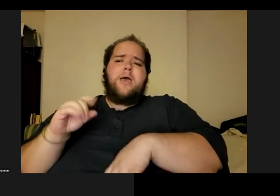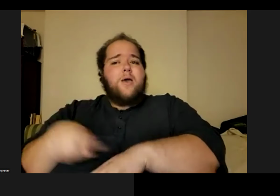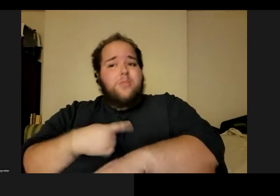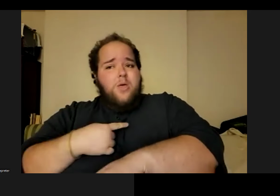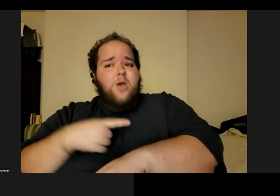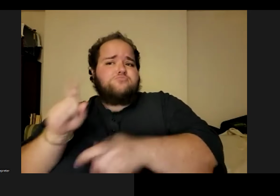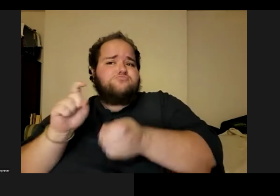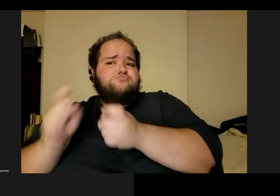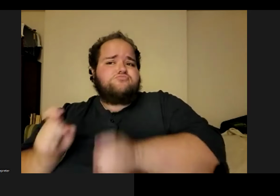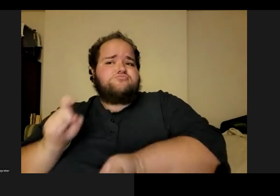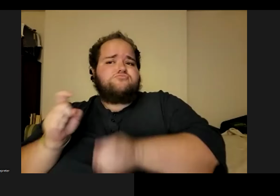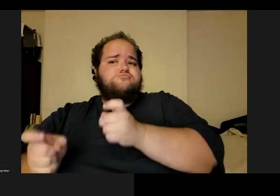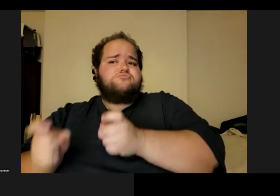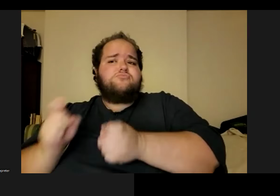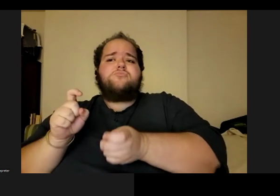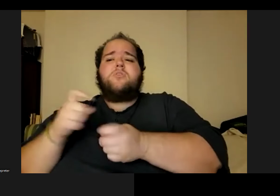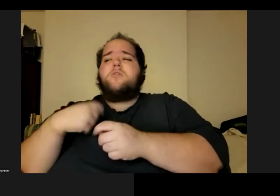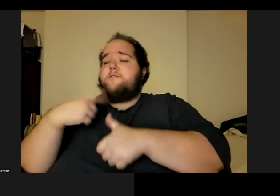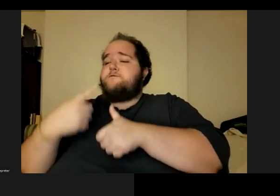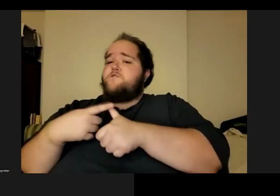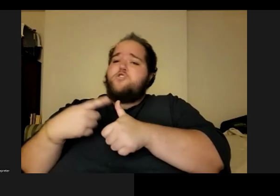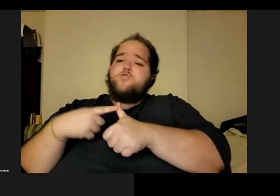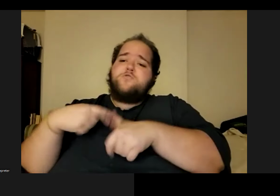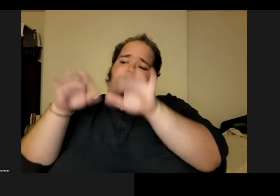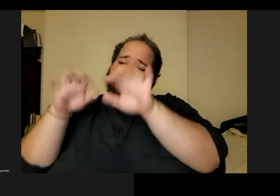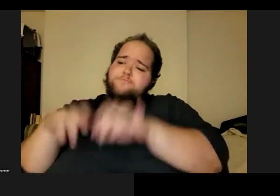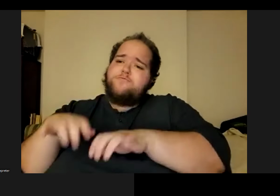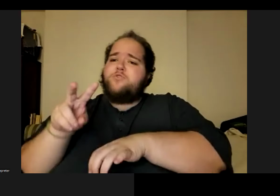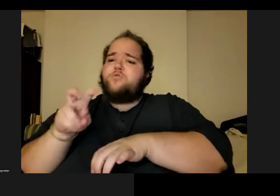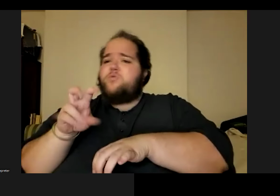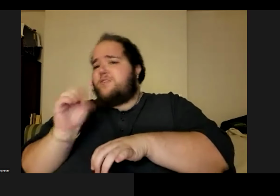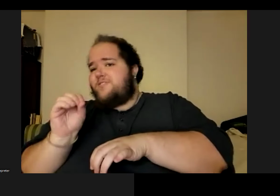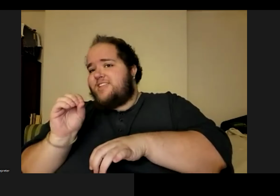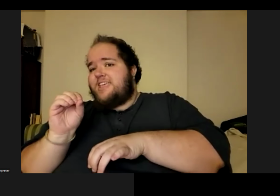And then cut it down to 150. And then try cutting it down even shorter.